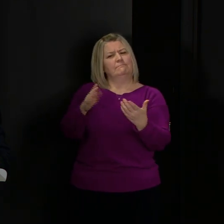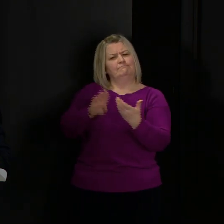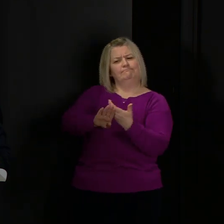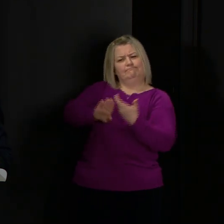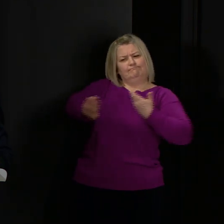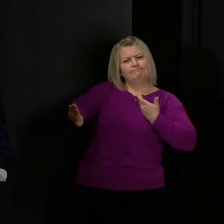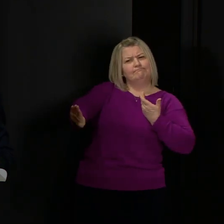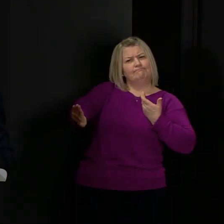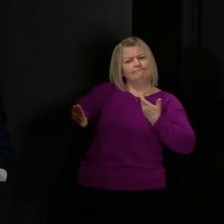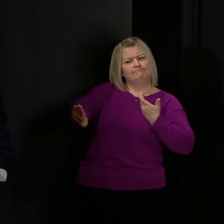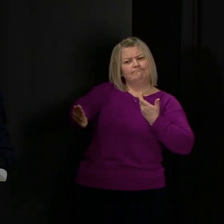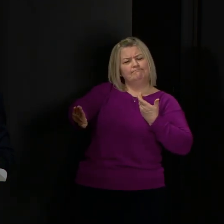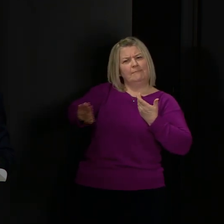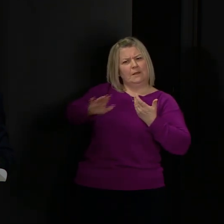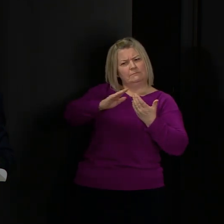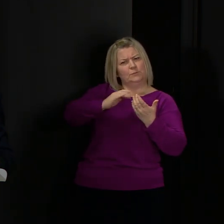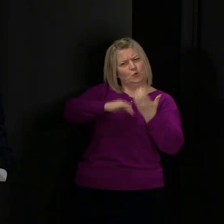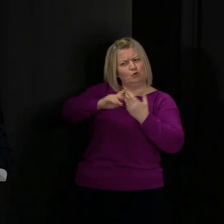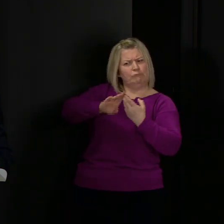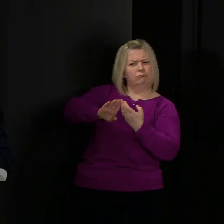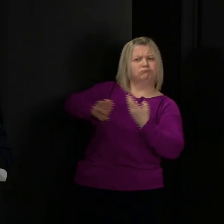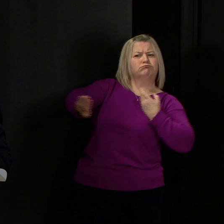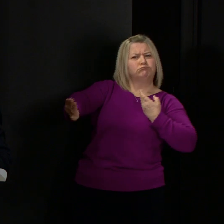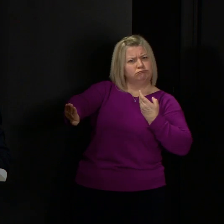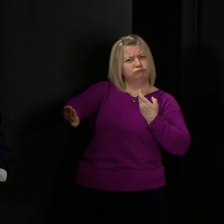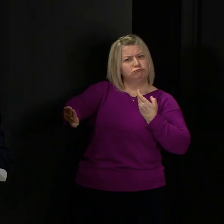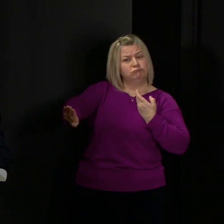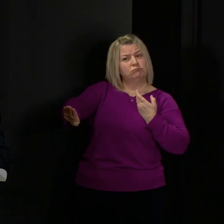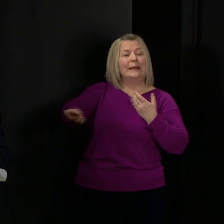measures, difficult though they are, that have been put in place have their intended